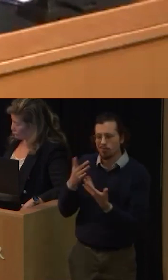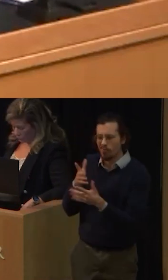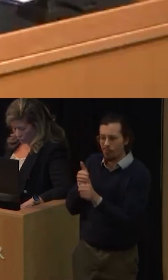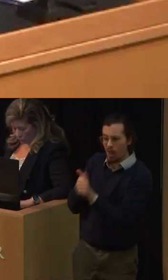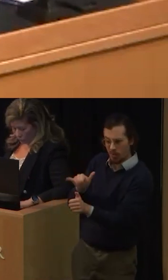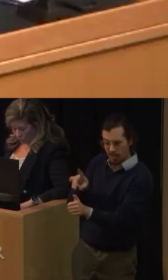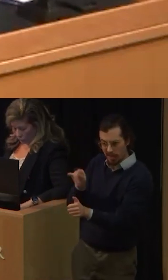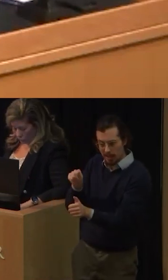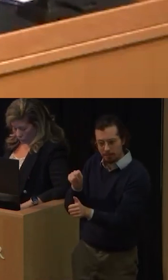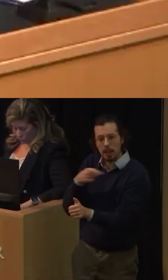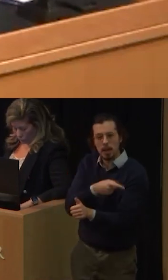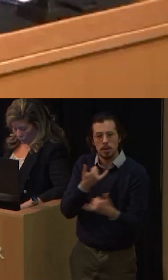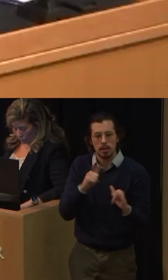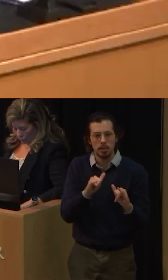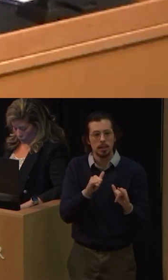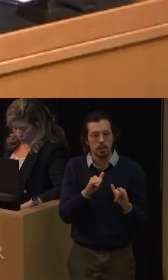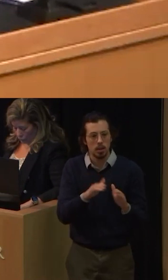he was still offered a year of rituximab,